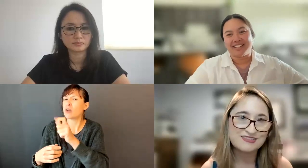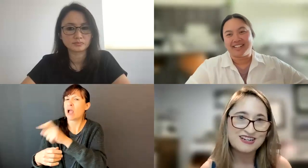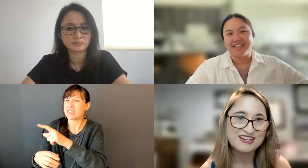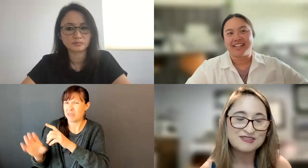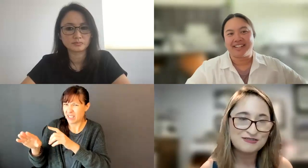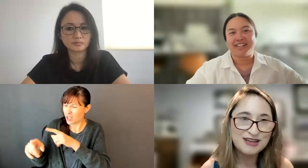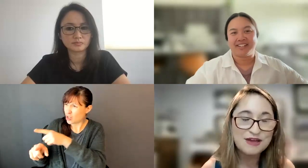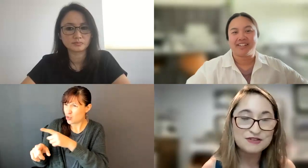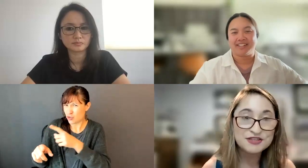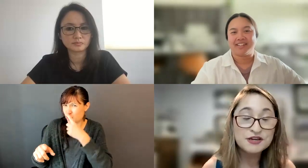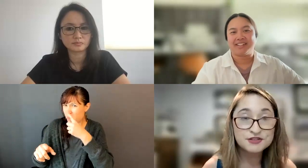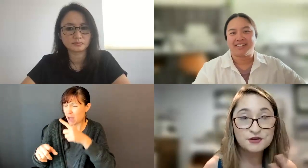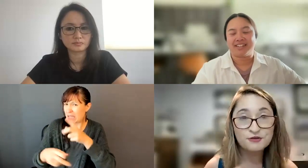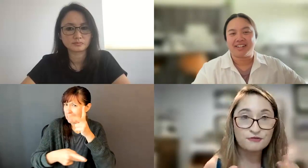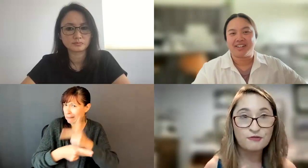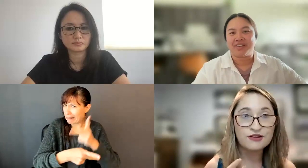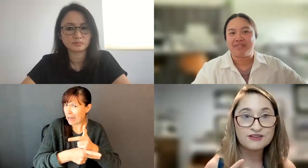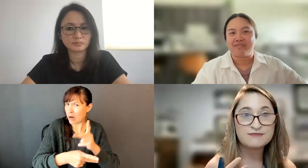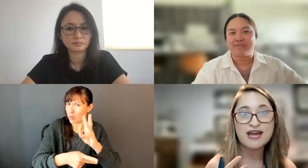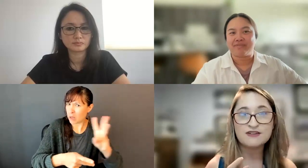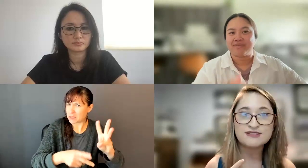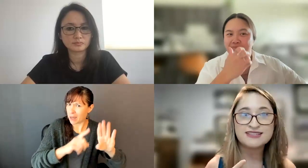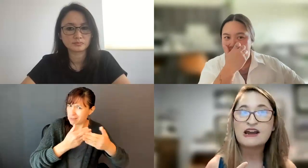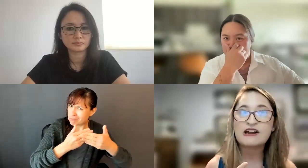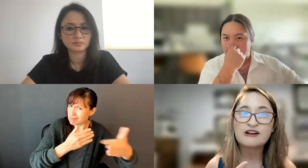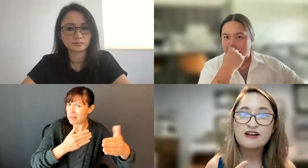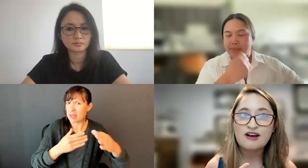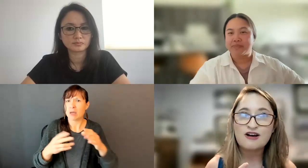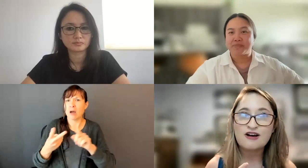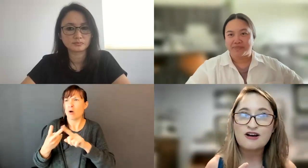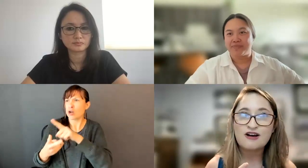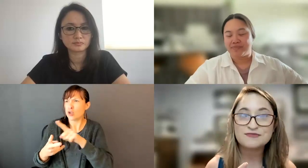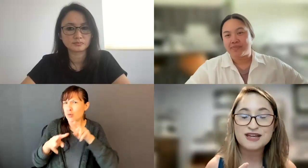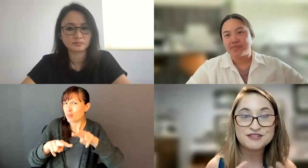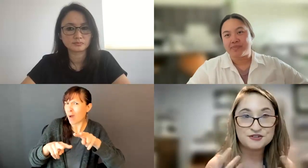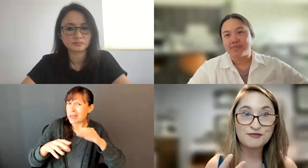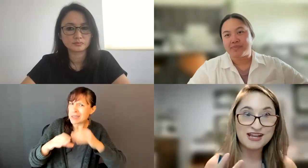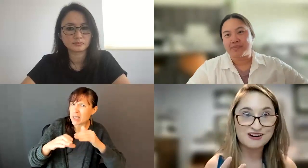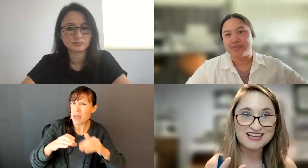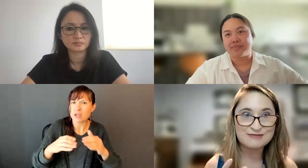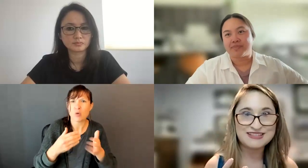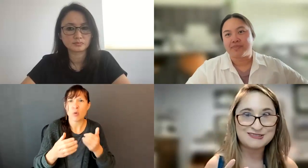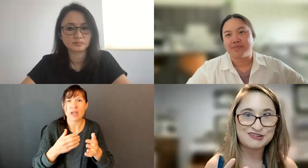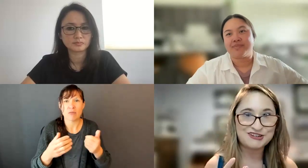Or "Can you do emails?" So while the demand was there, sometimes you're so eager as a business owner to say,